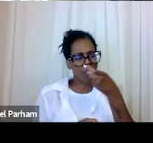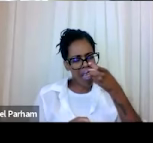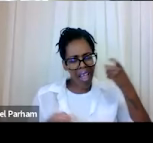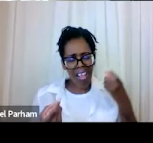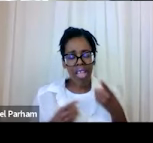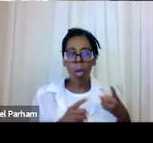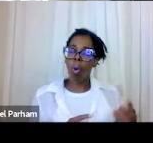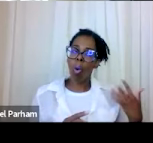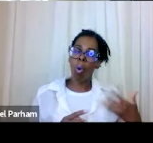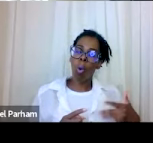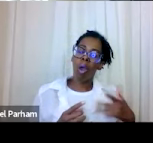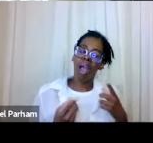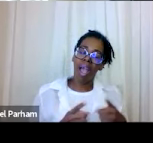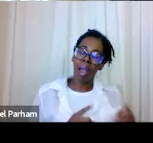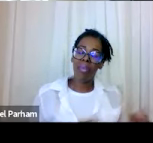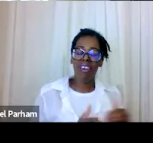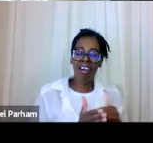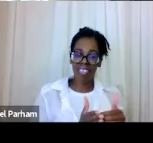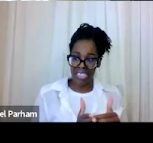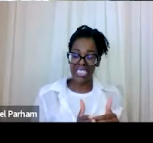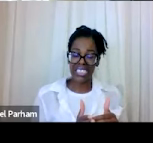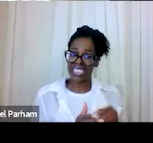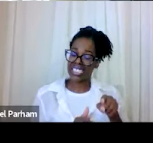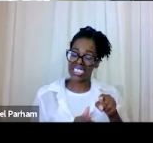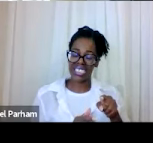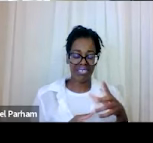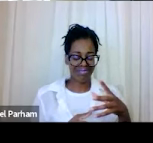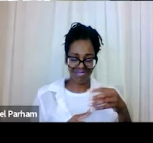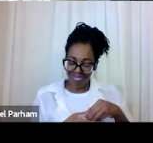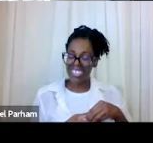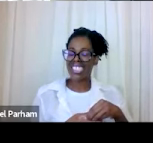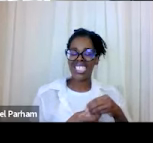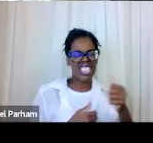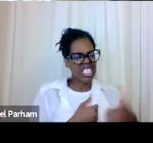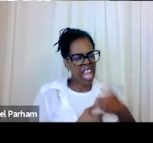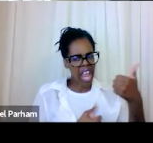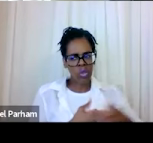The military is an inherently dangerous occupation. The training that you go through,